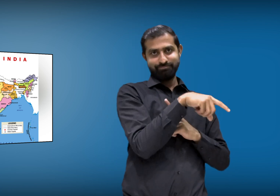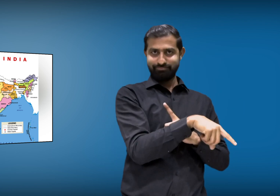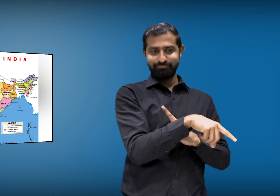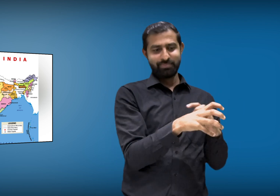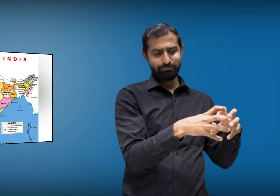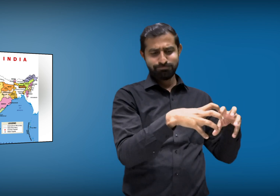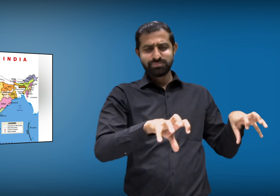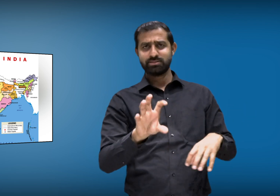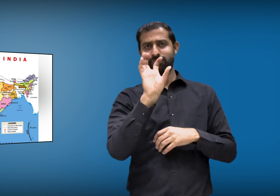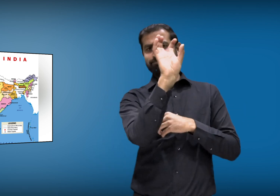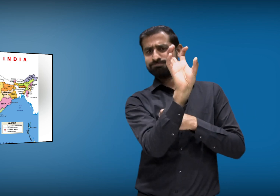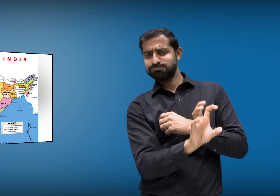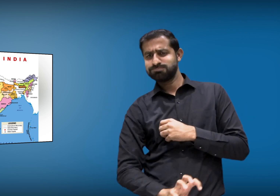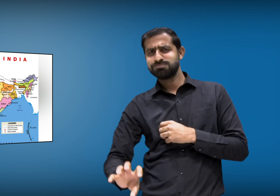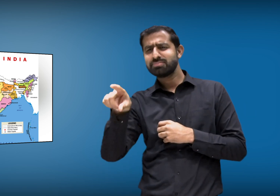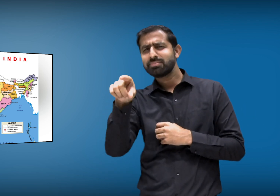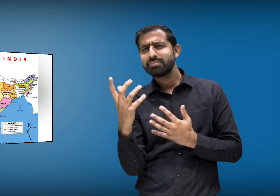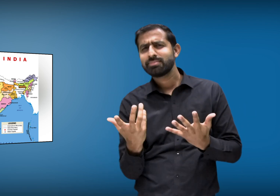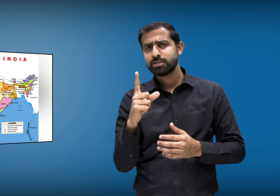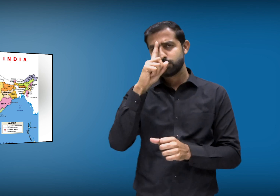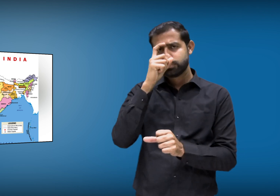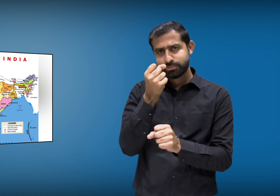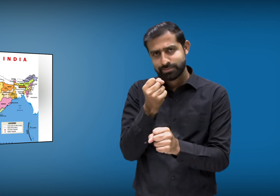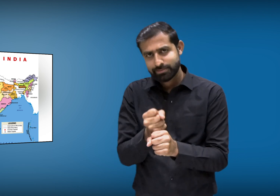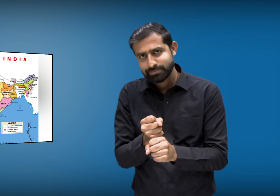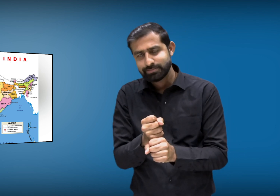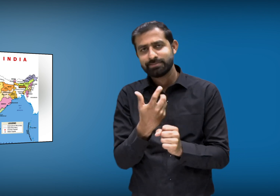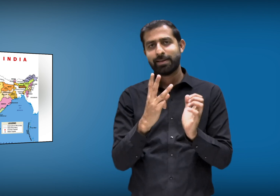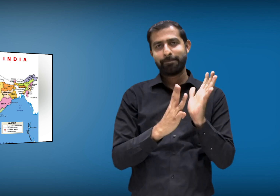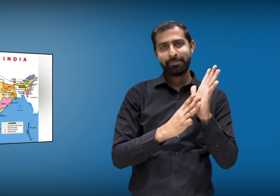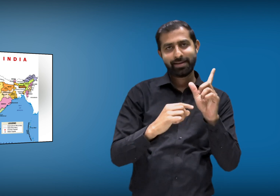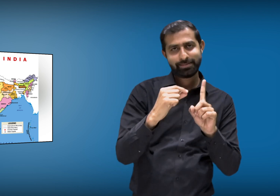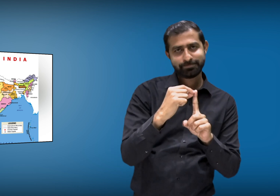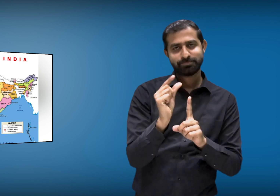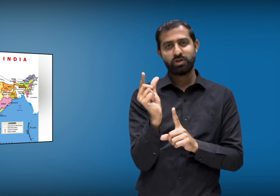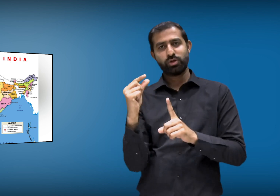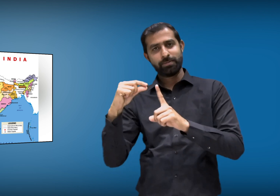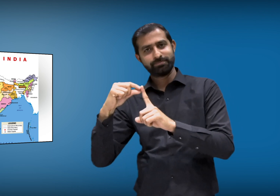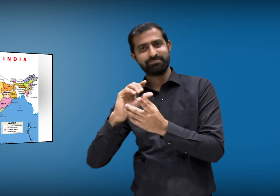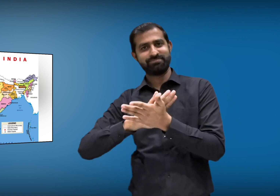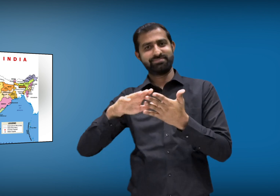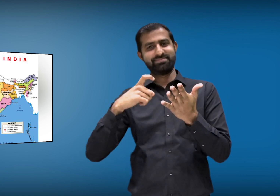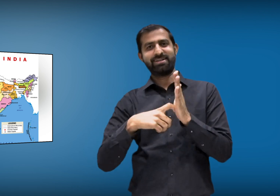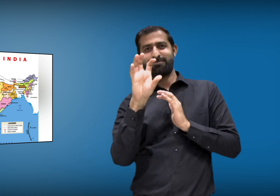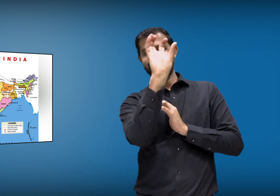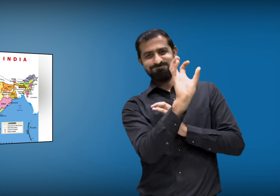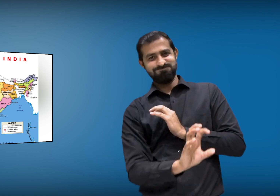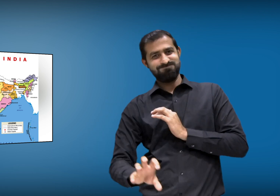Delhi. The State affairs are taken care of by the State governments - for example Gujarat, Madhya Pradesh, Uttar Pradesh, Haryana.